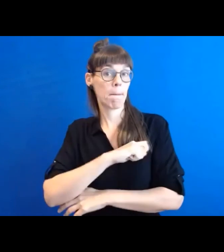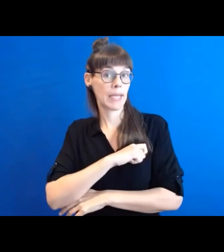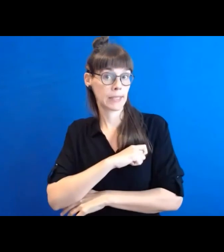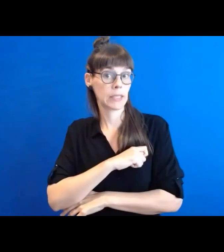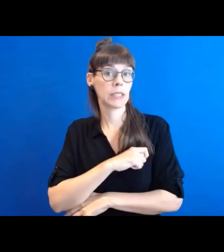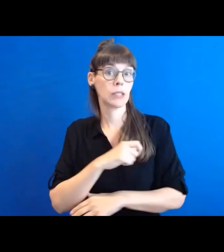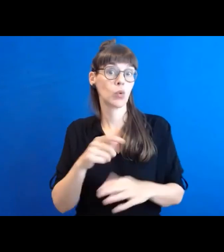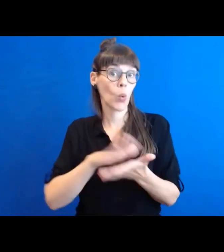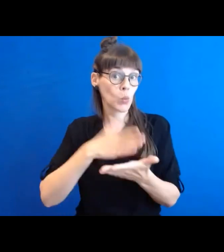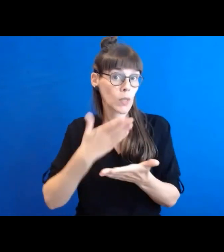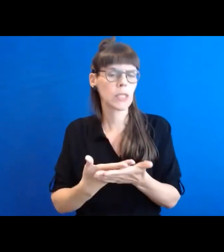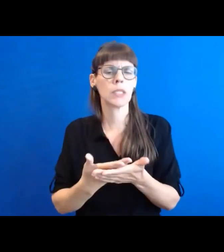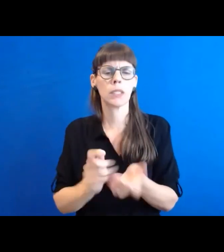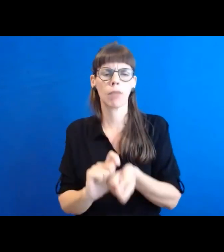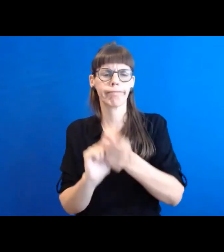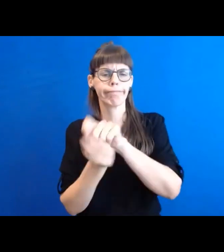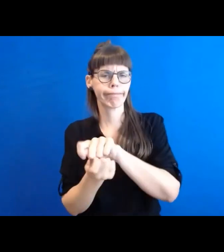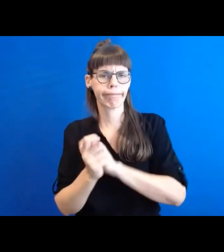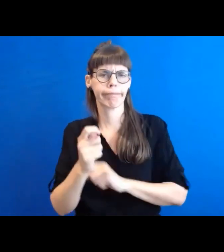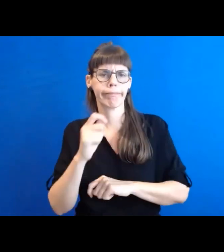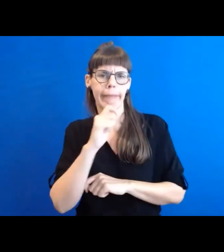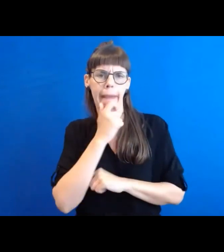Now I'm going to move to Gabriel. Gabriel will speak